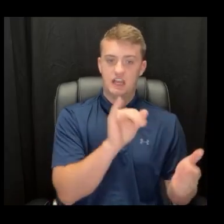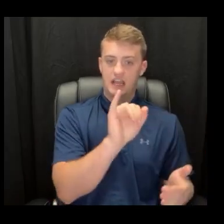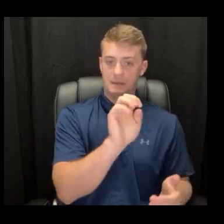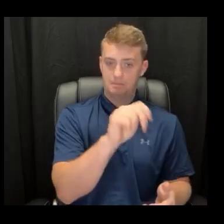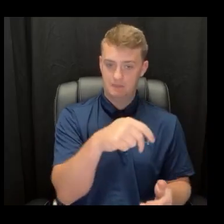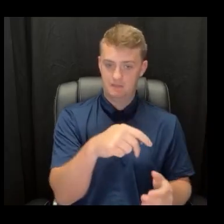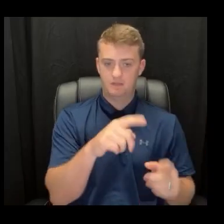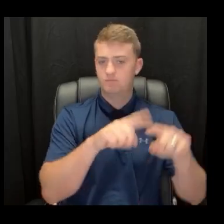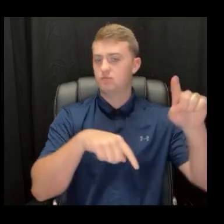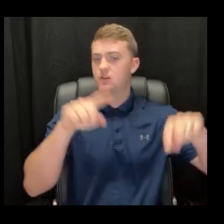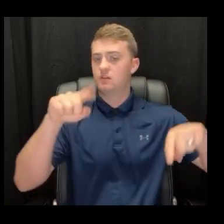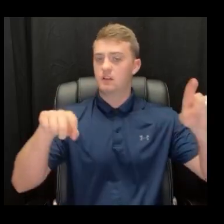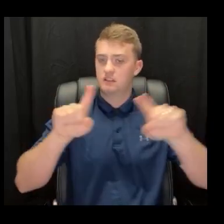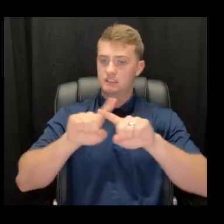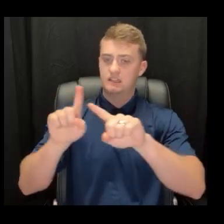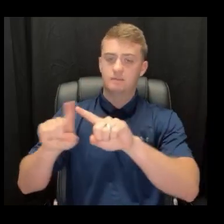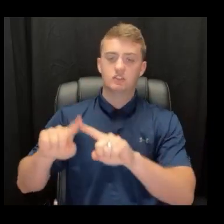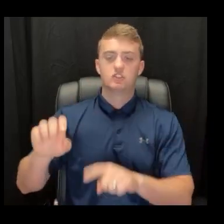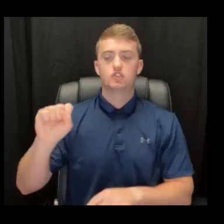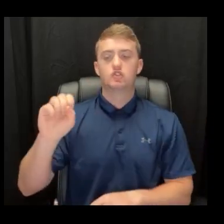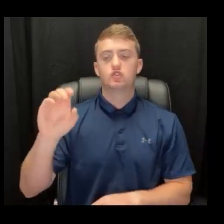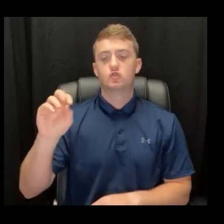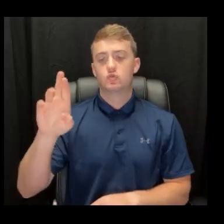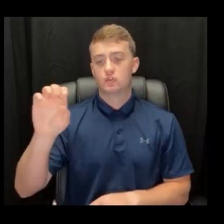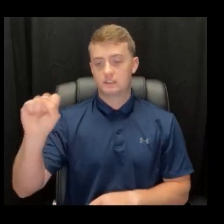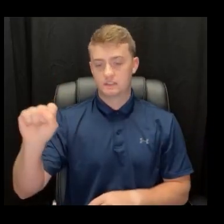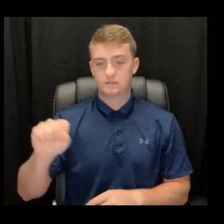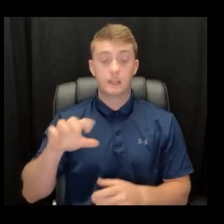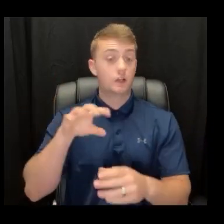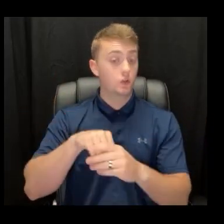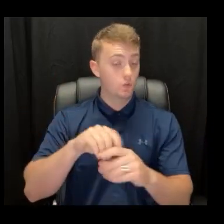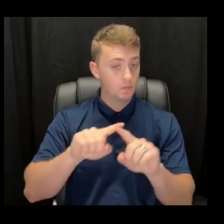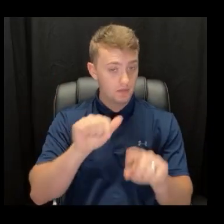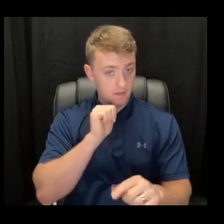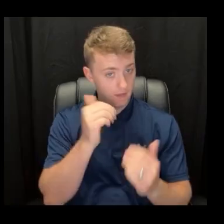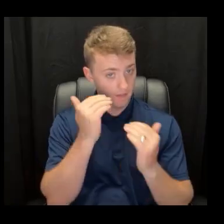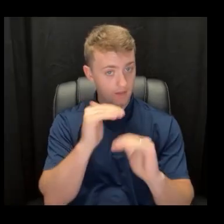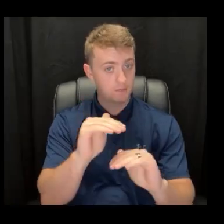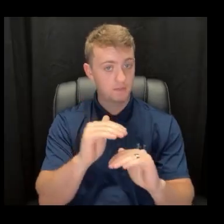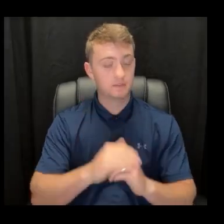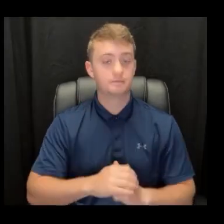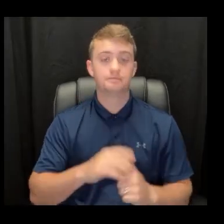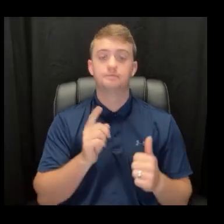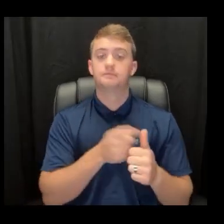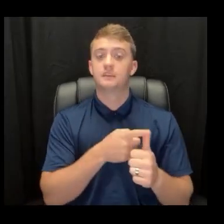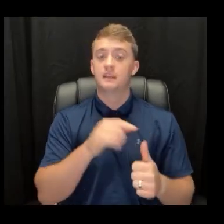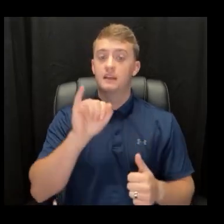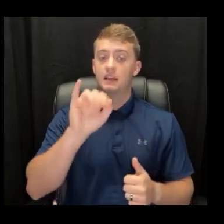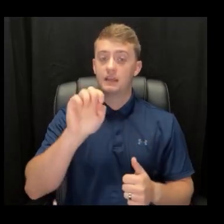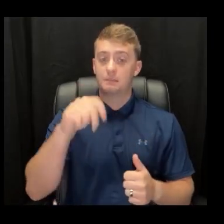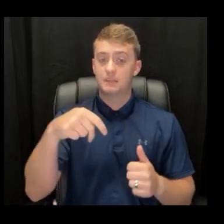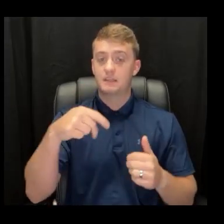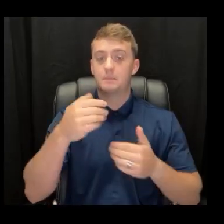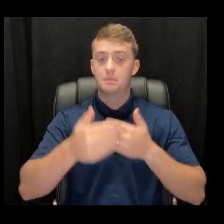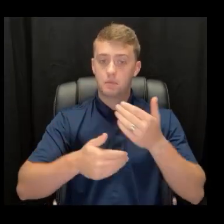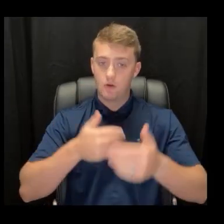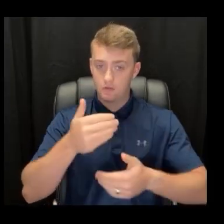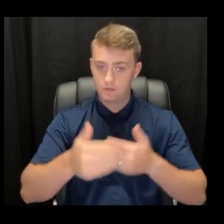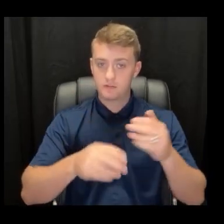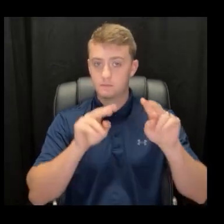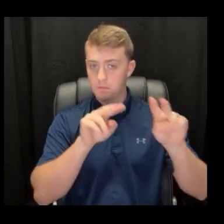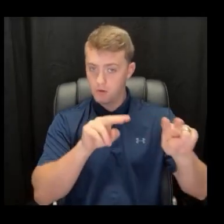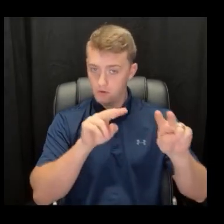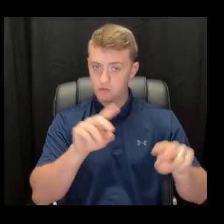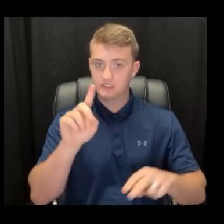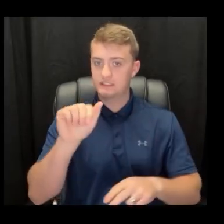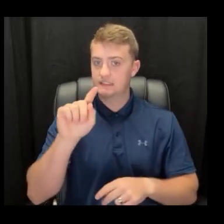comes from a variety of sources including but not limited to IEP progress monitoring data,